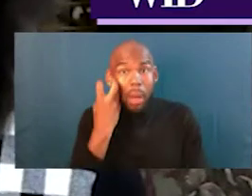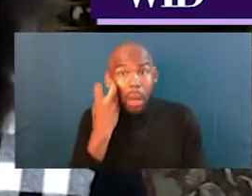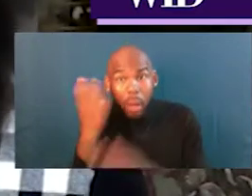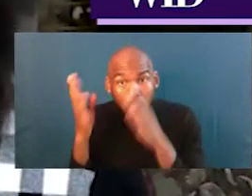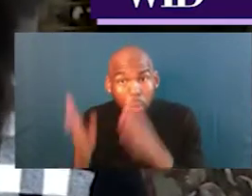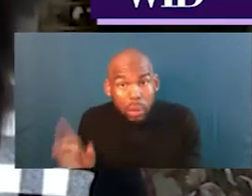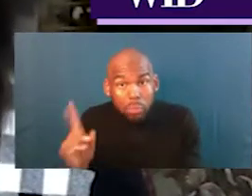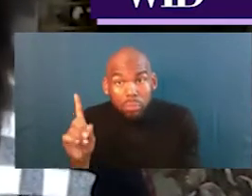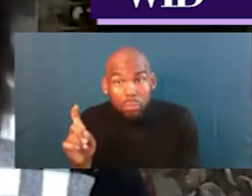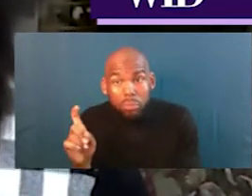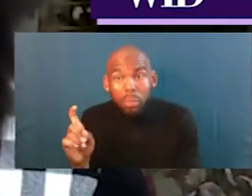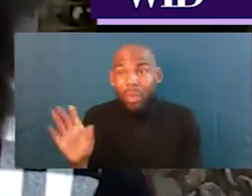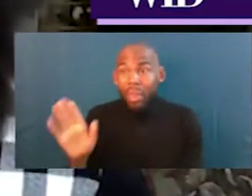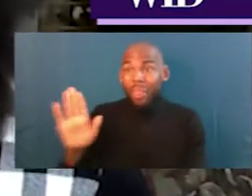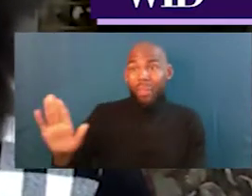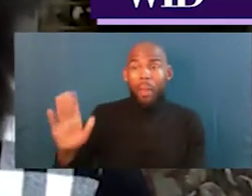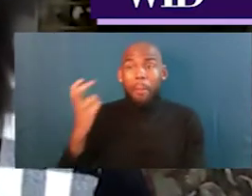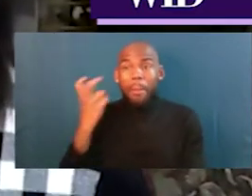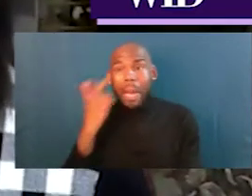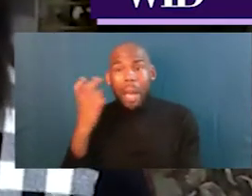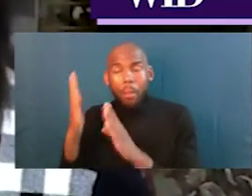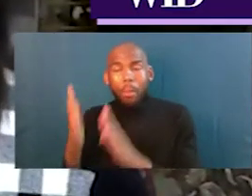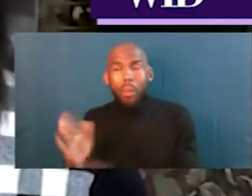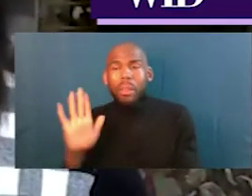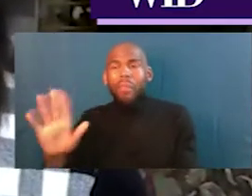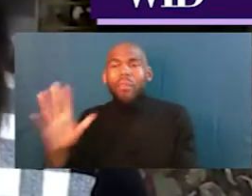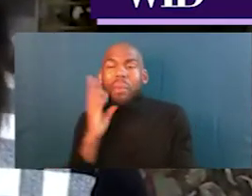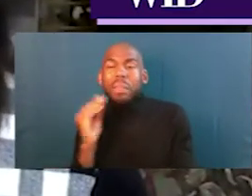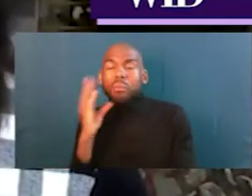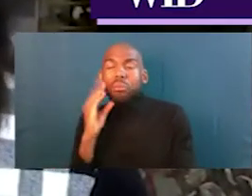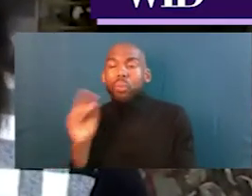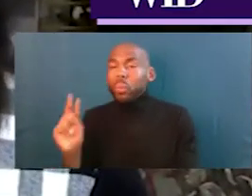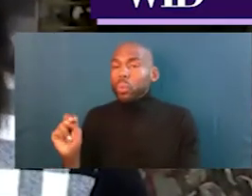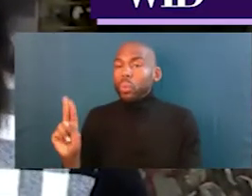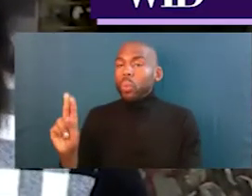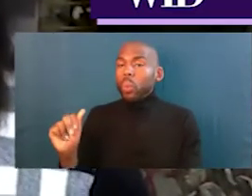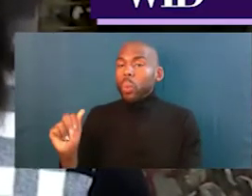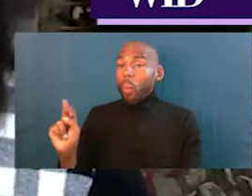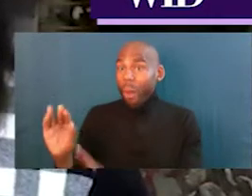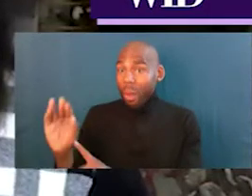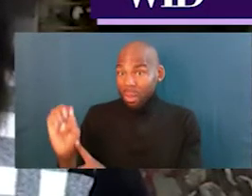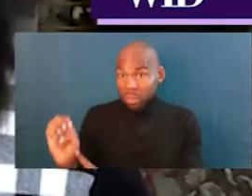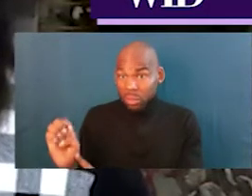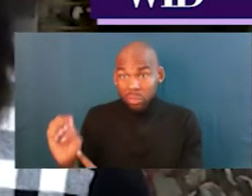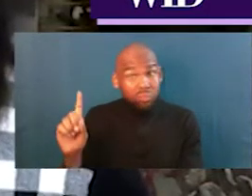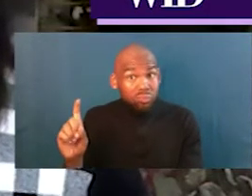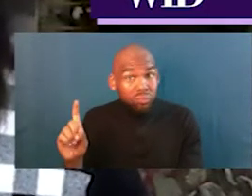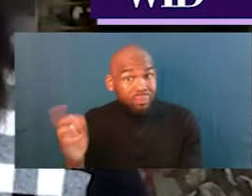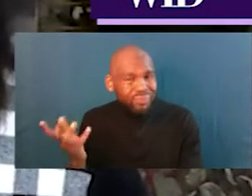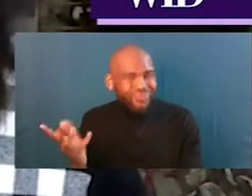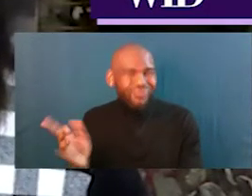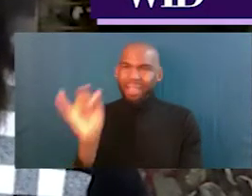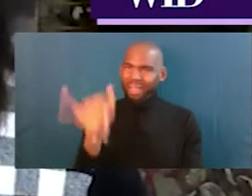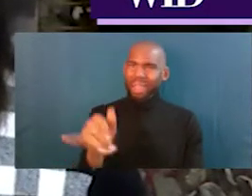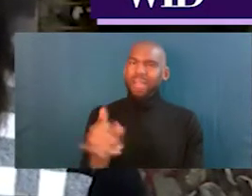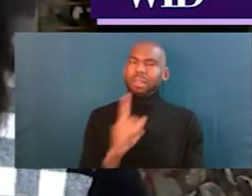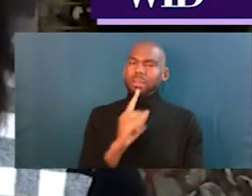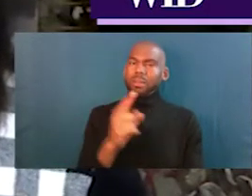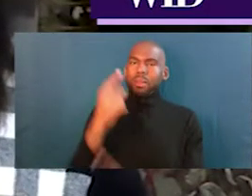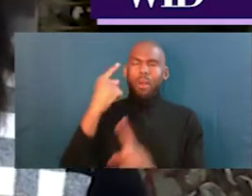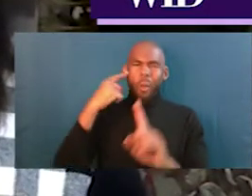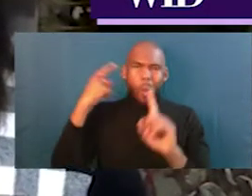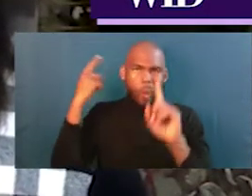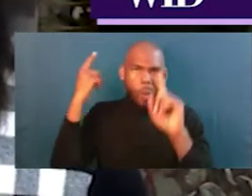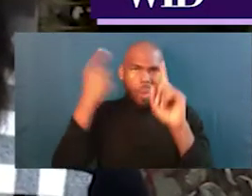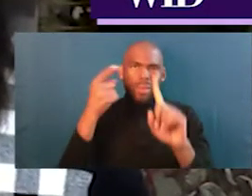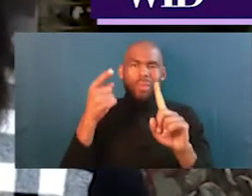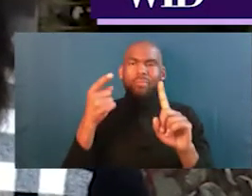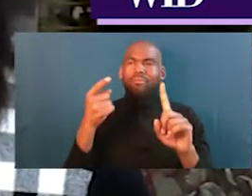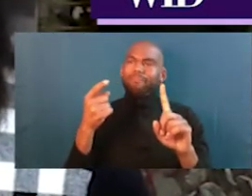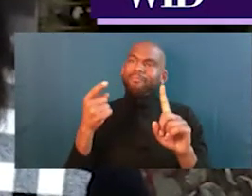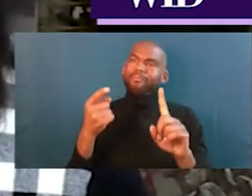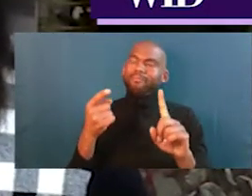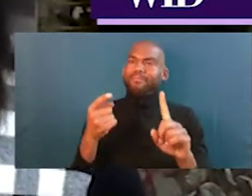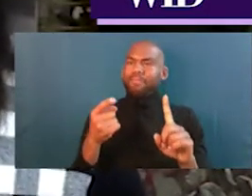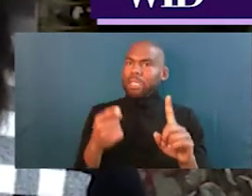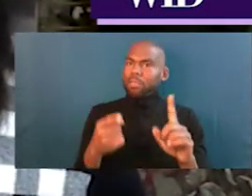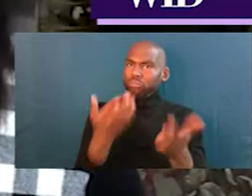nuances of the blind person experience. So to me, that is the ultimate attest of our